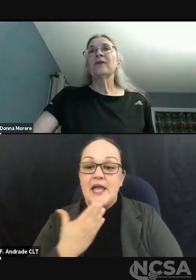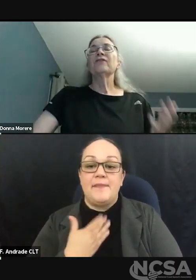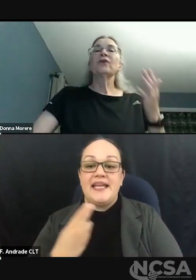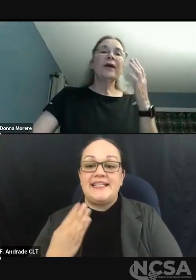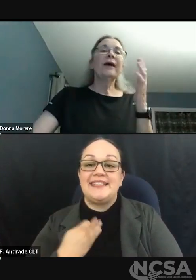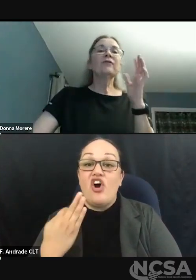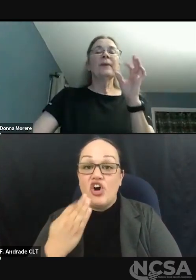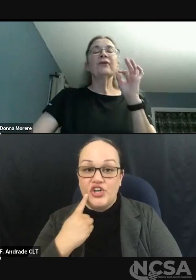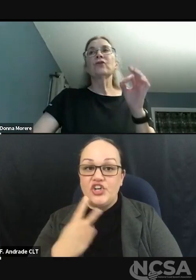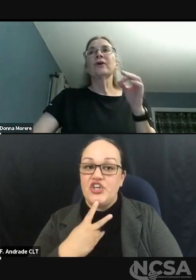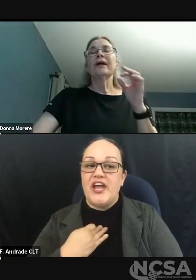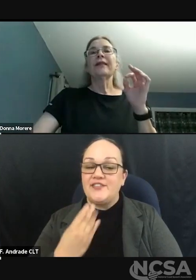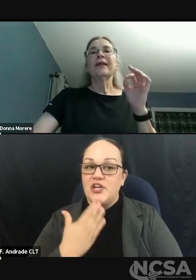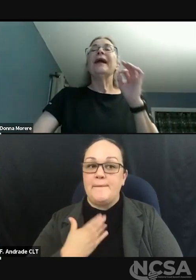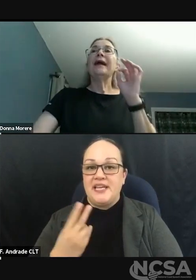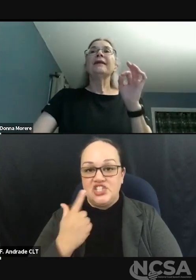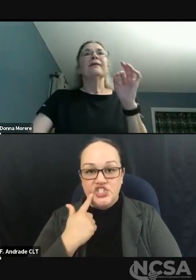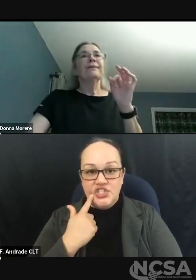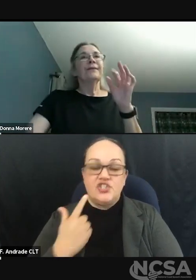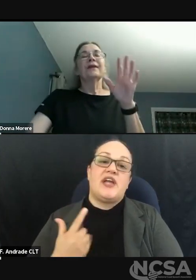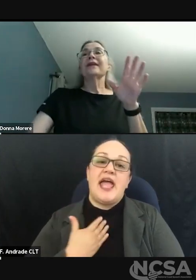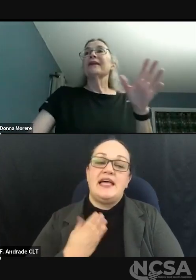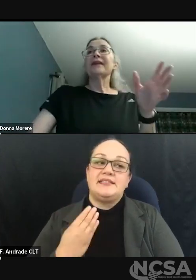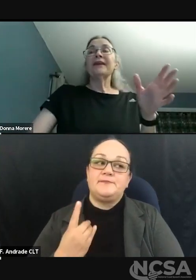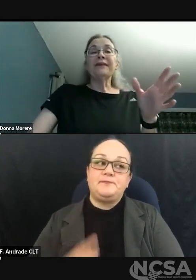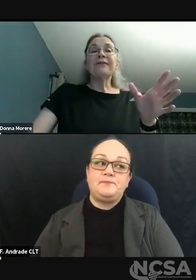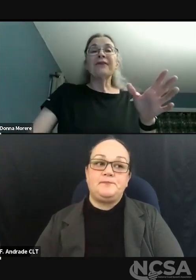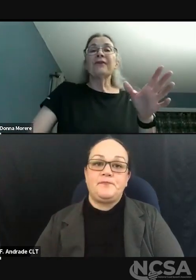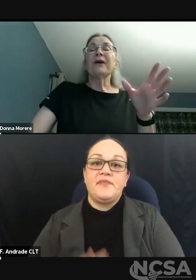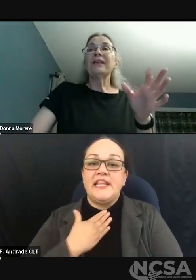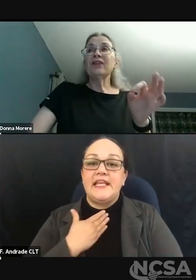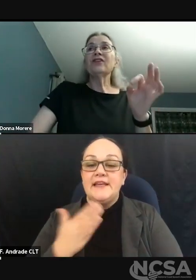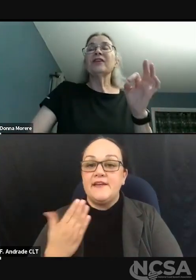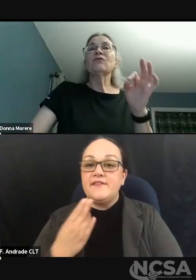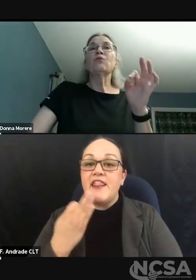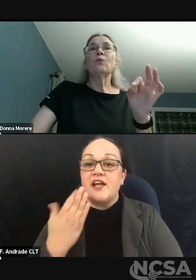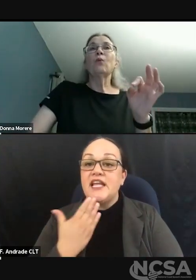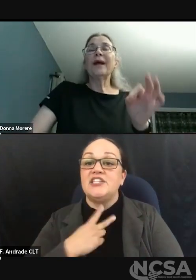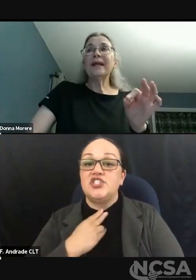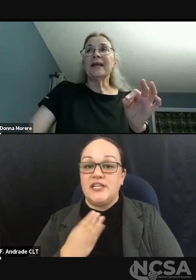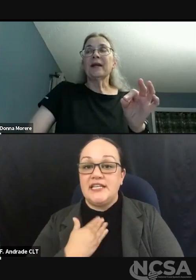so you have to make sure that and if their attention is waning